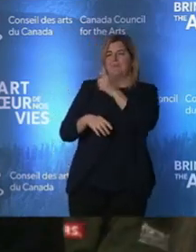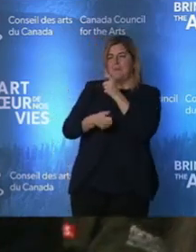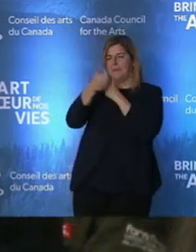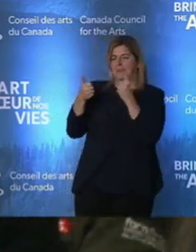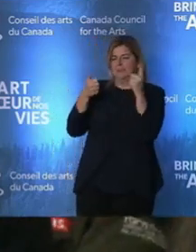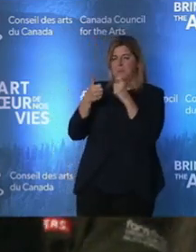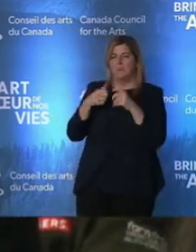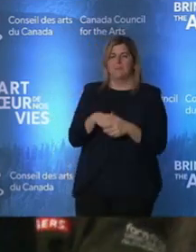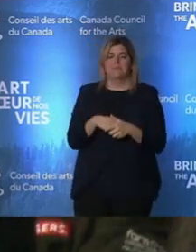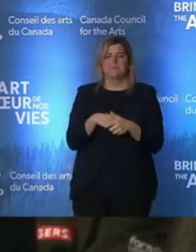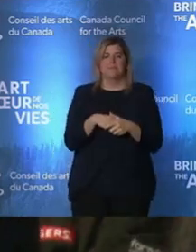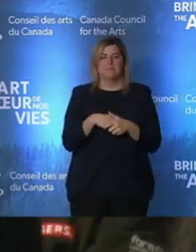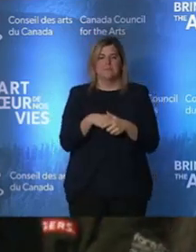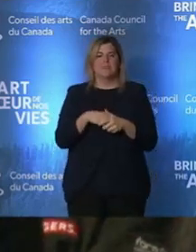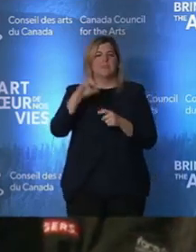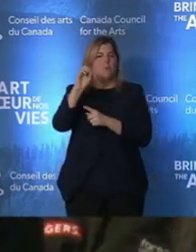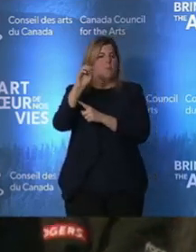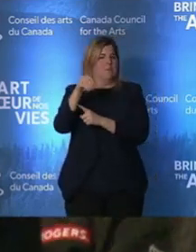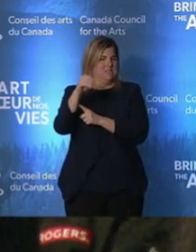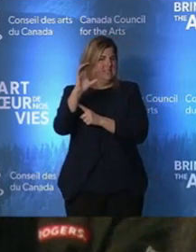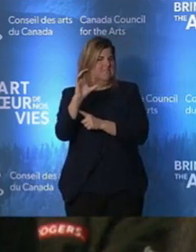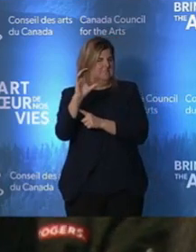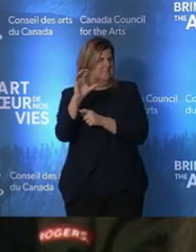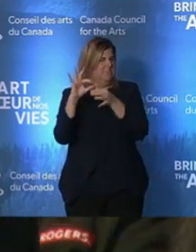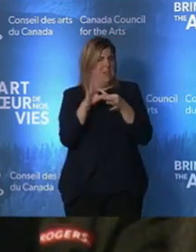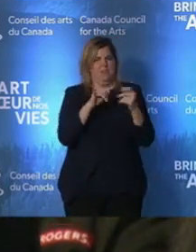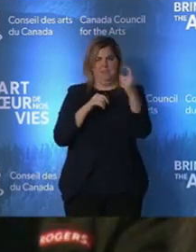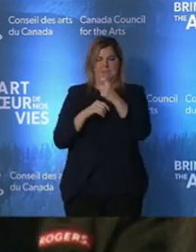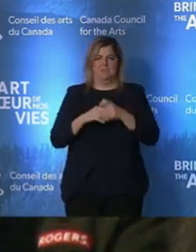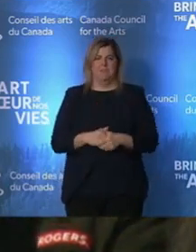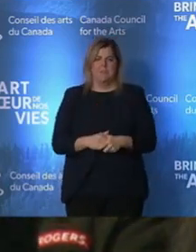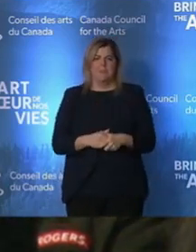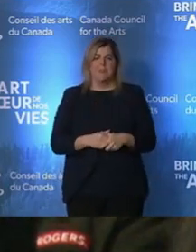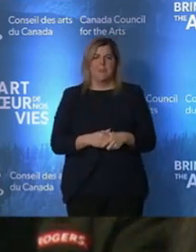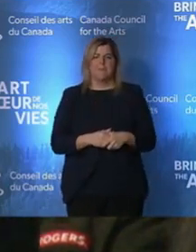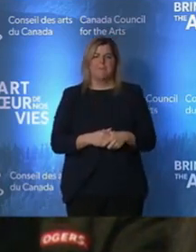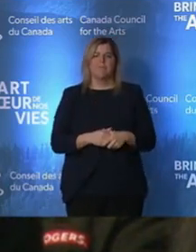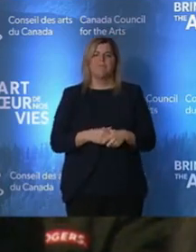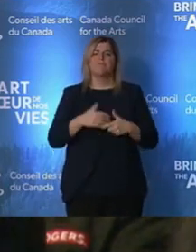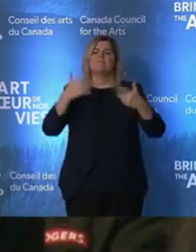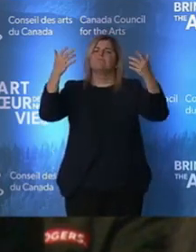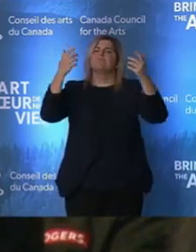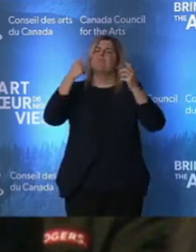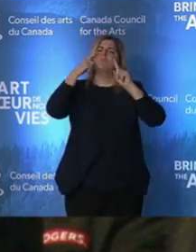goals that they have other than engagement or development of market access strategy.